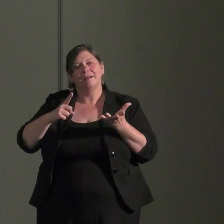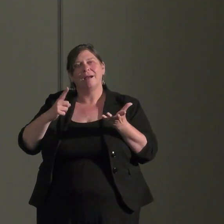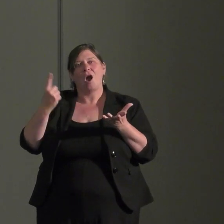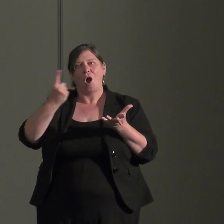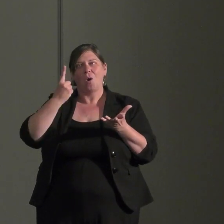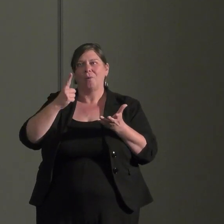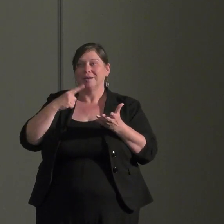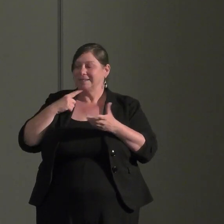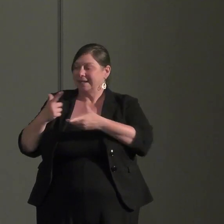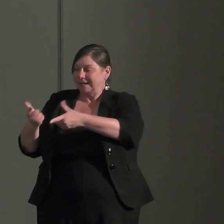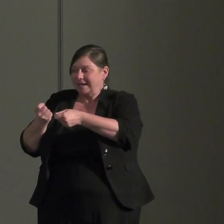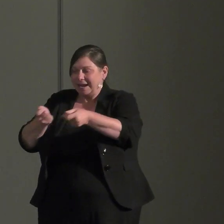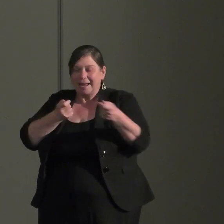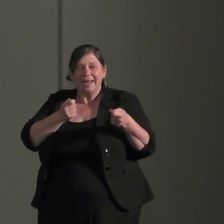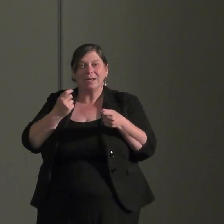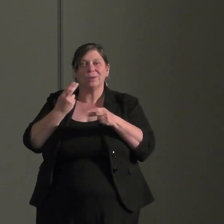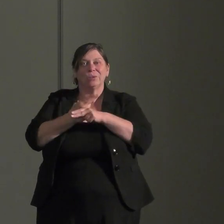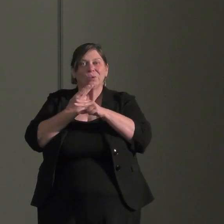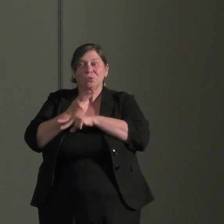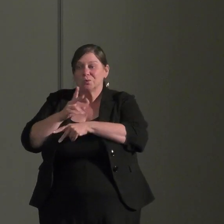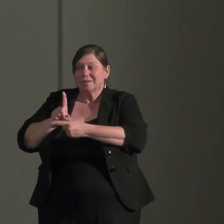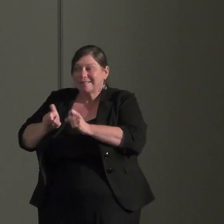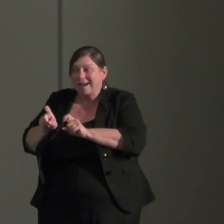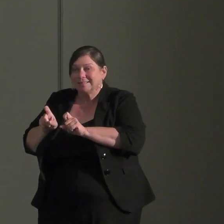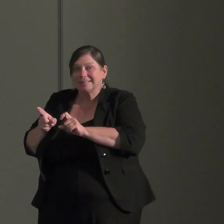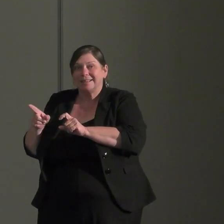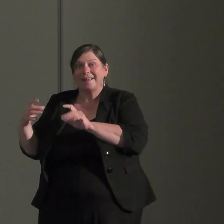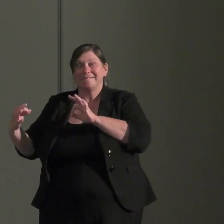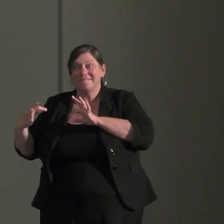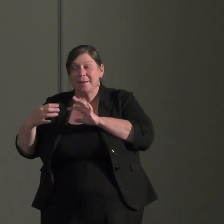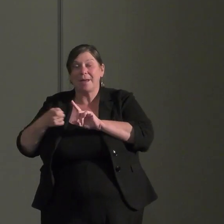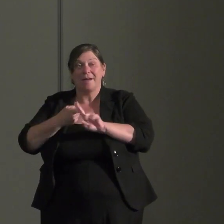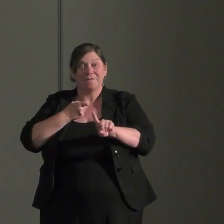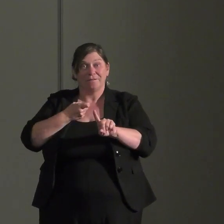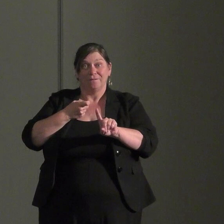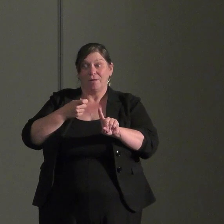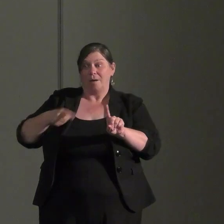to get user testing. And feedback from the people that you are trying to design for.